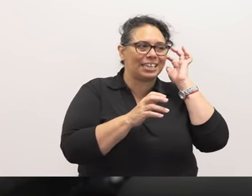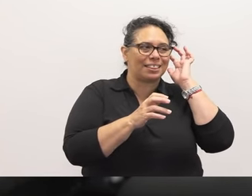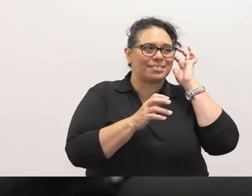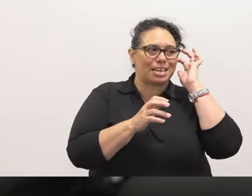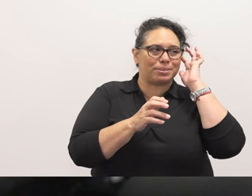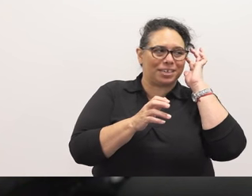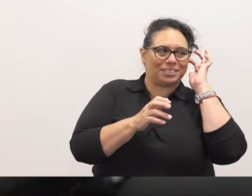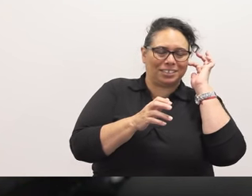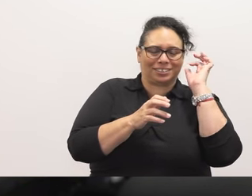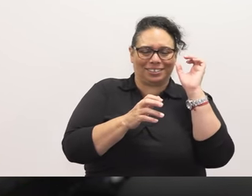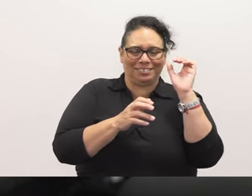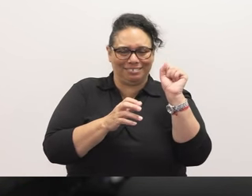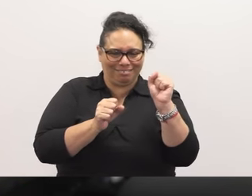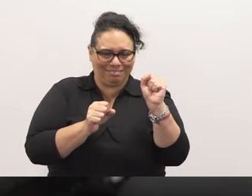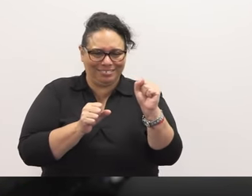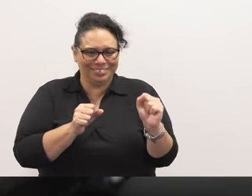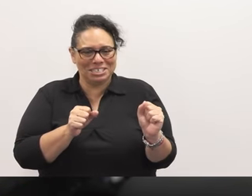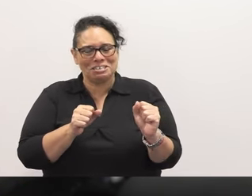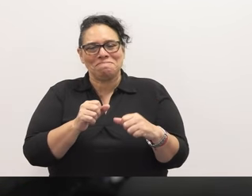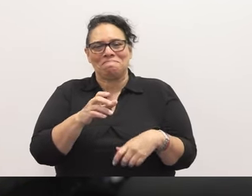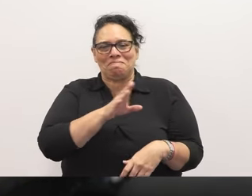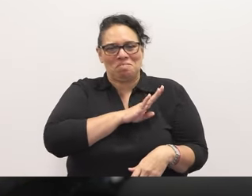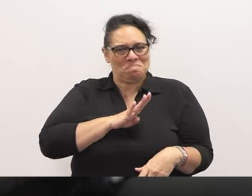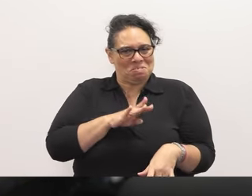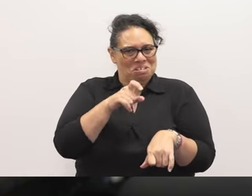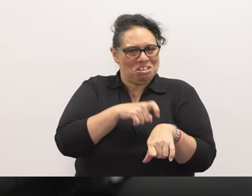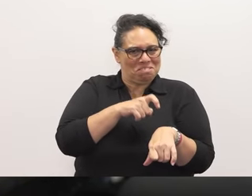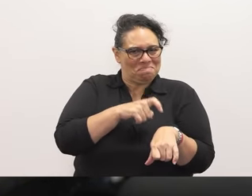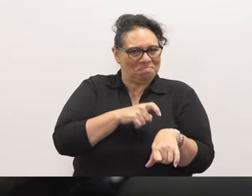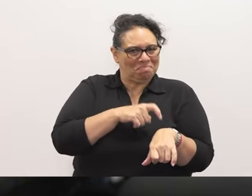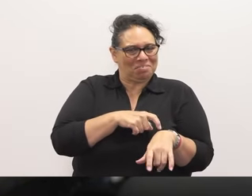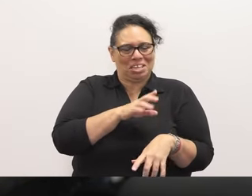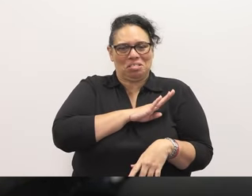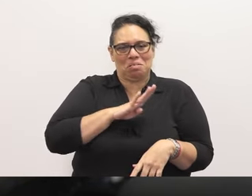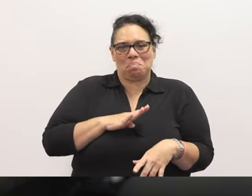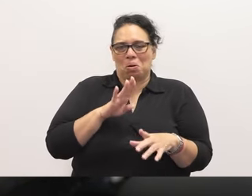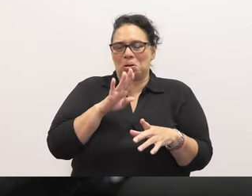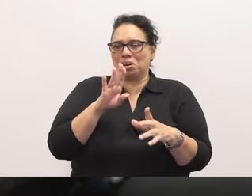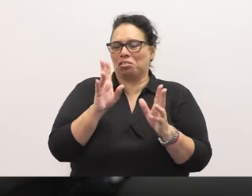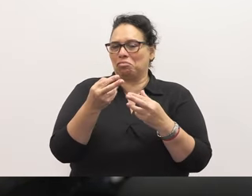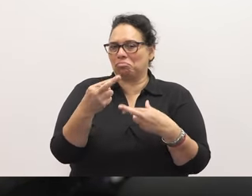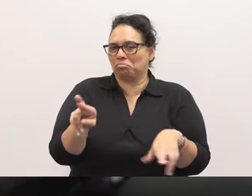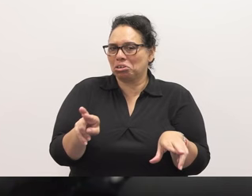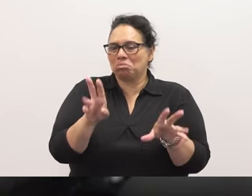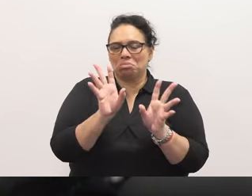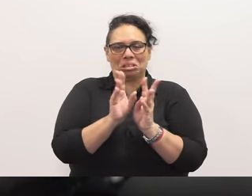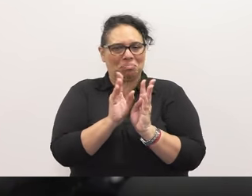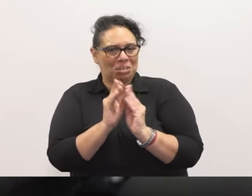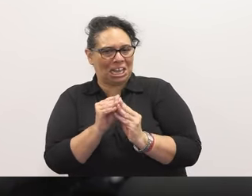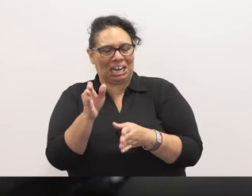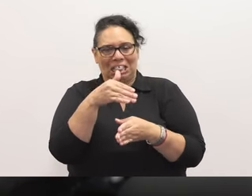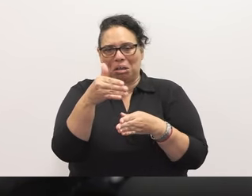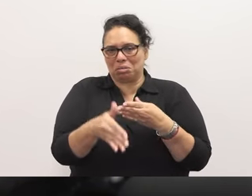that board time in the boardroom at board meetings is spent on the outcomes that you are monitoring.